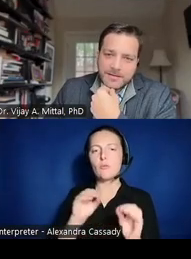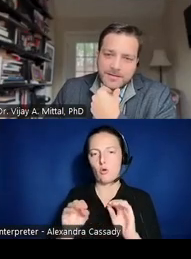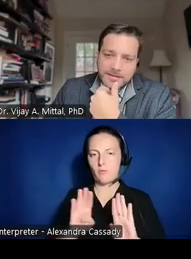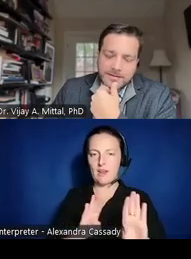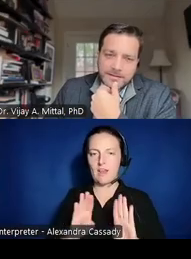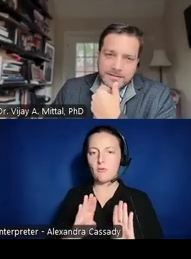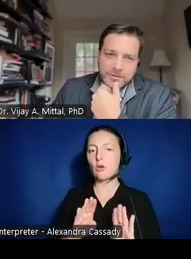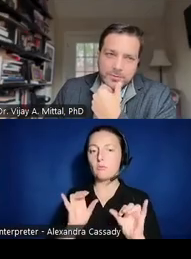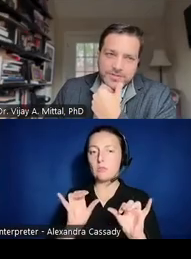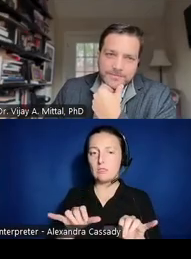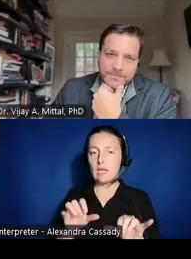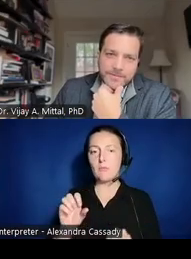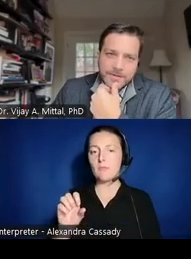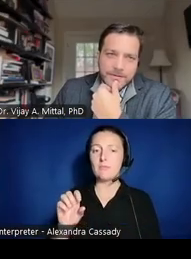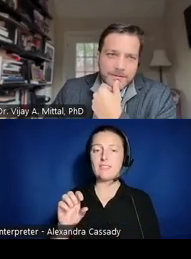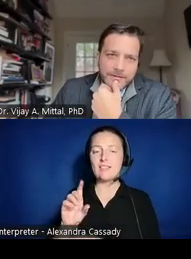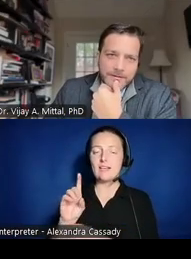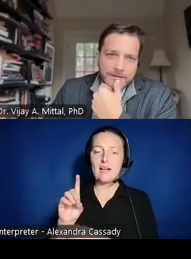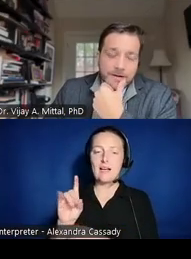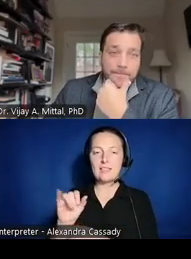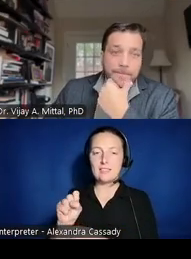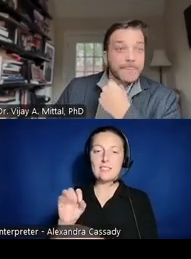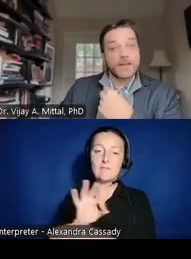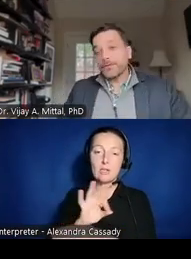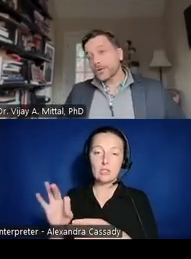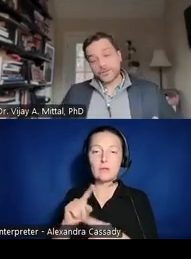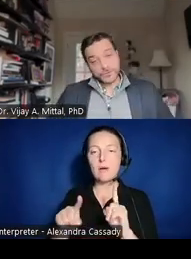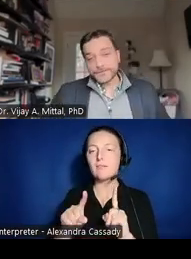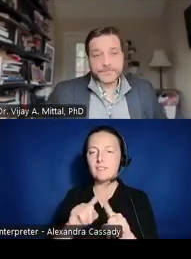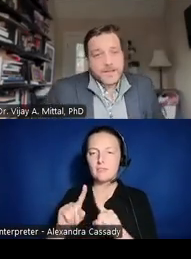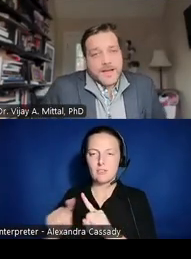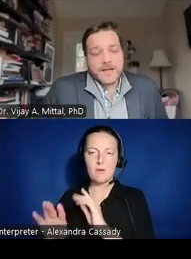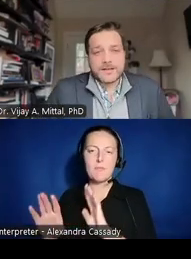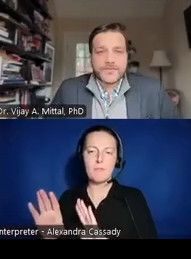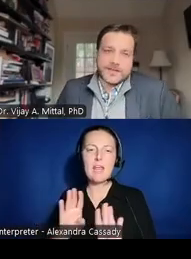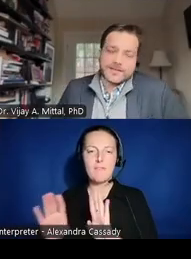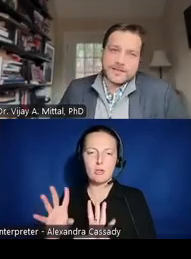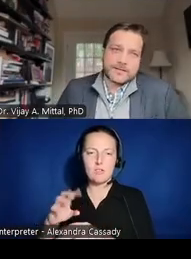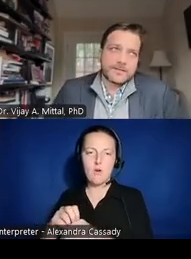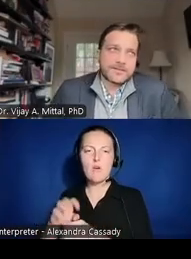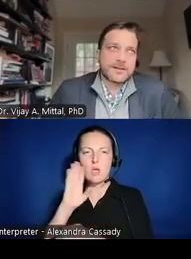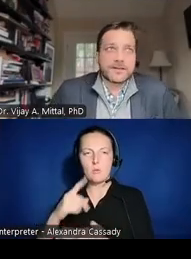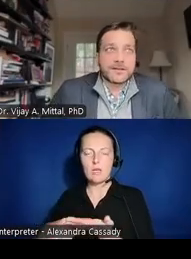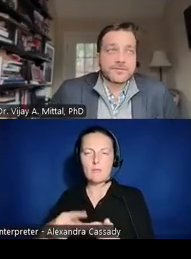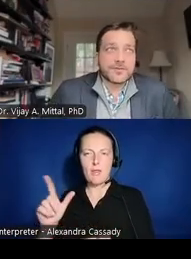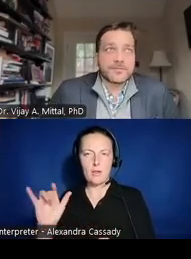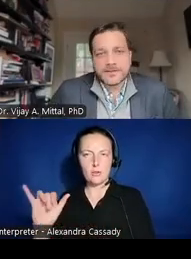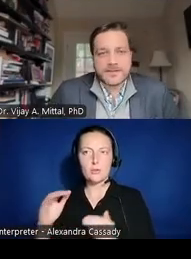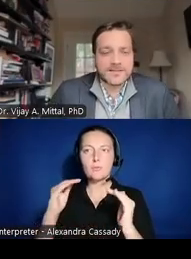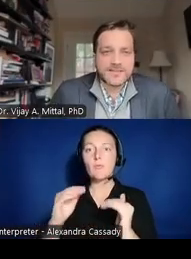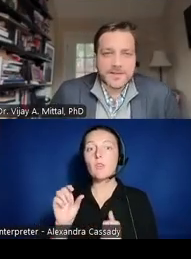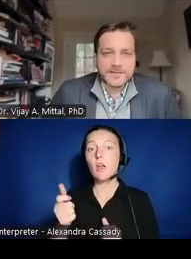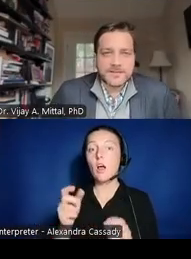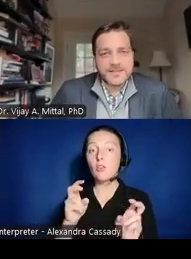in in a later question. Um another issue that is facing the study and treatment and assessment